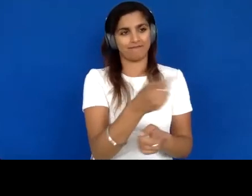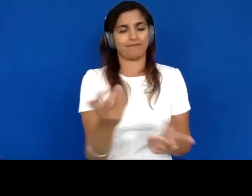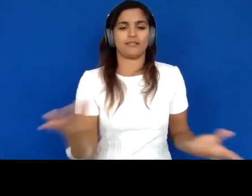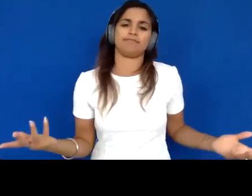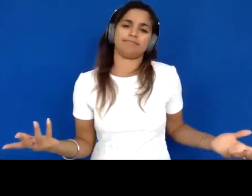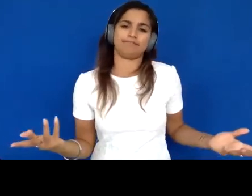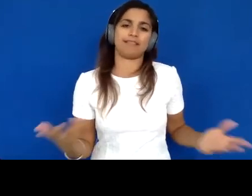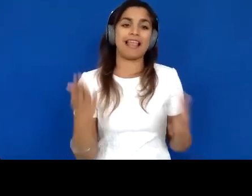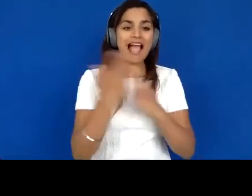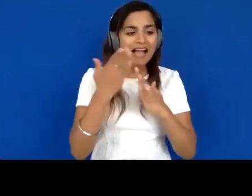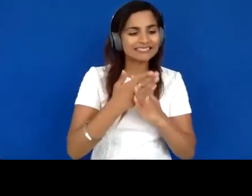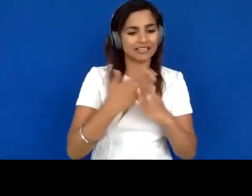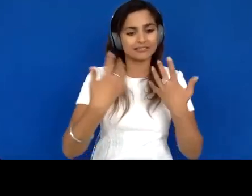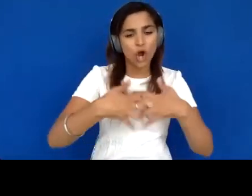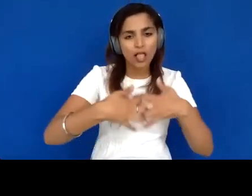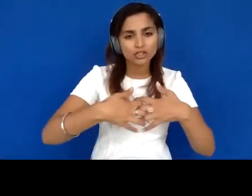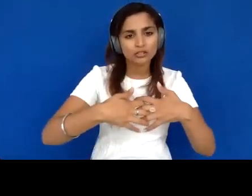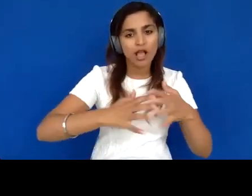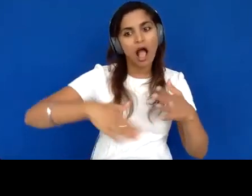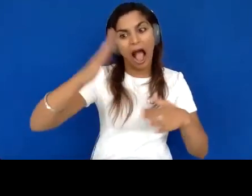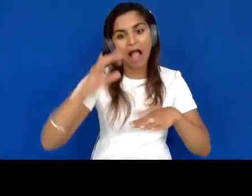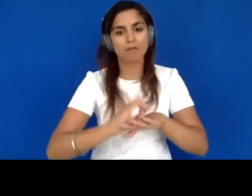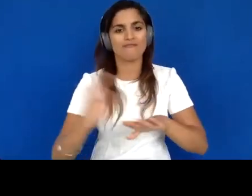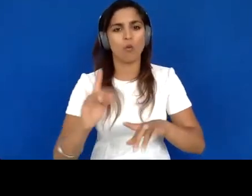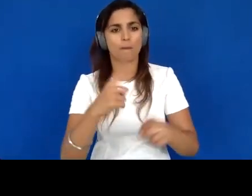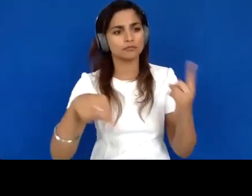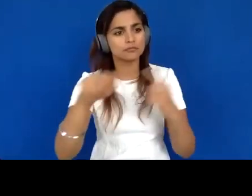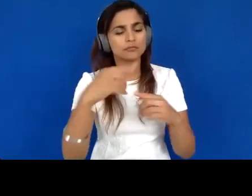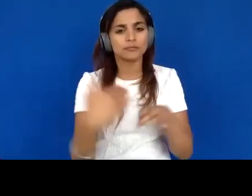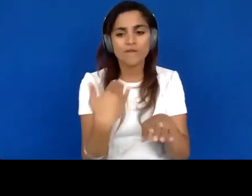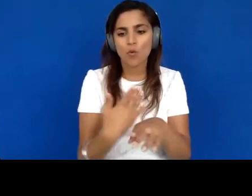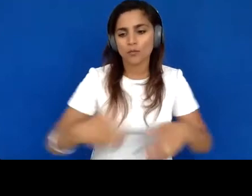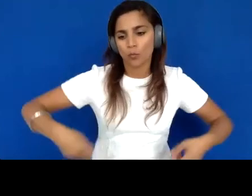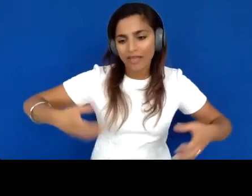high-performance wheelchairs high-tech prosthetics and carbon fiber blades